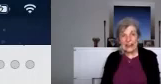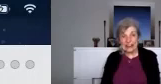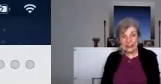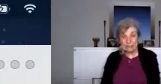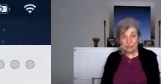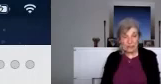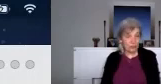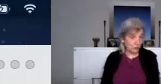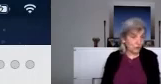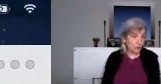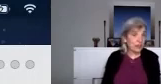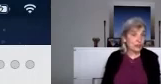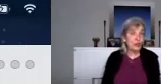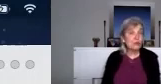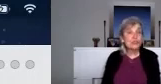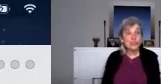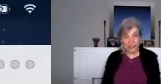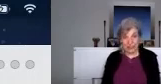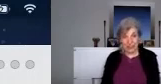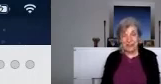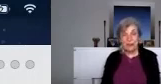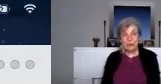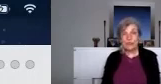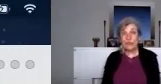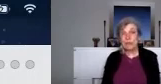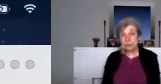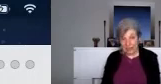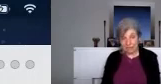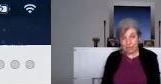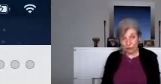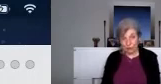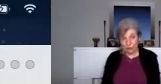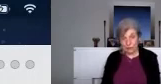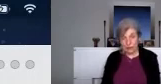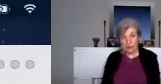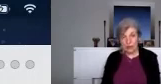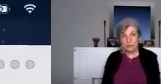have, I will say, negotiated with our platform, so